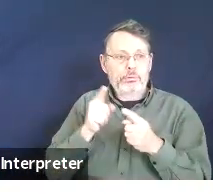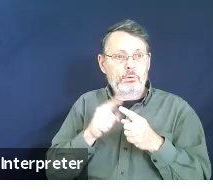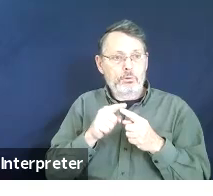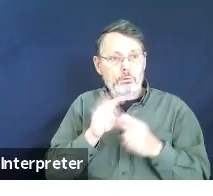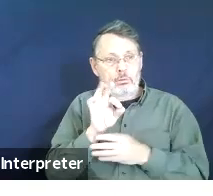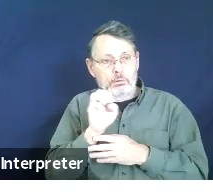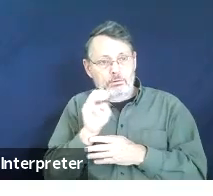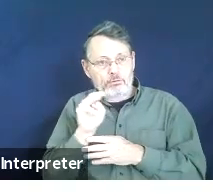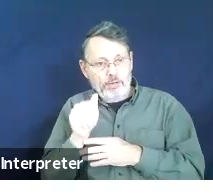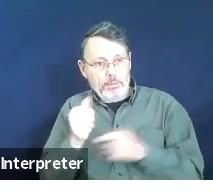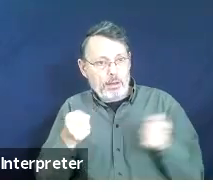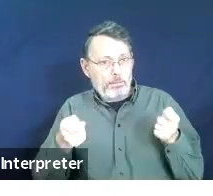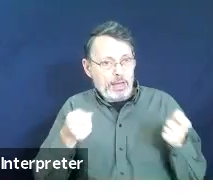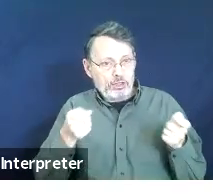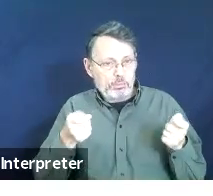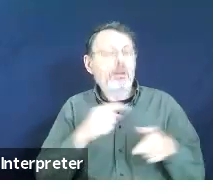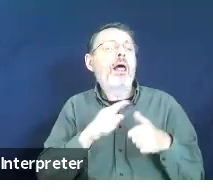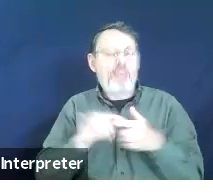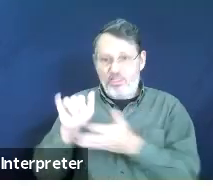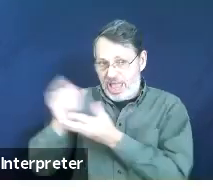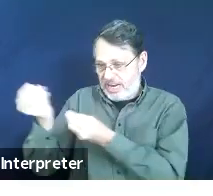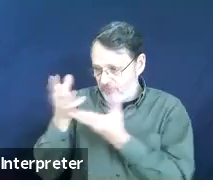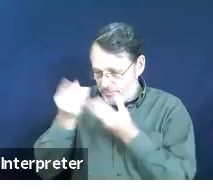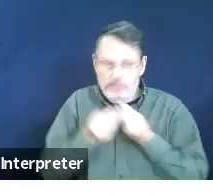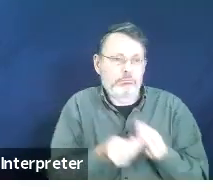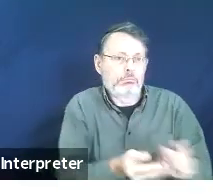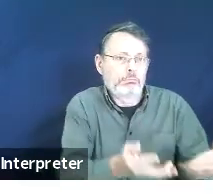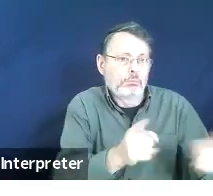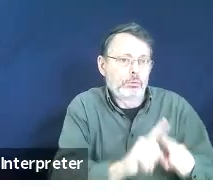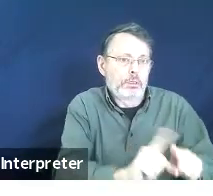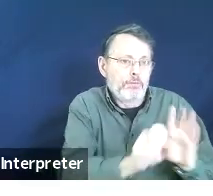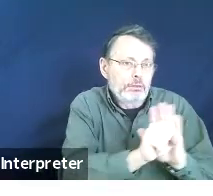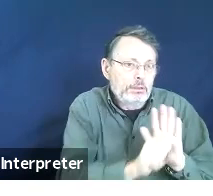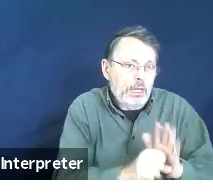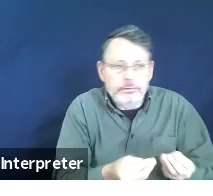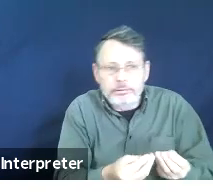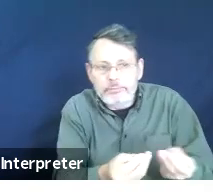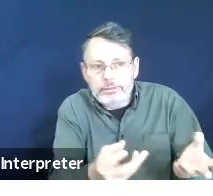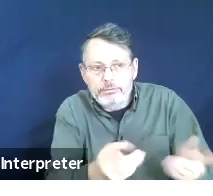that information is passed on and received by states and organizations involved in community